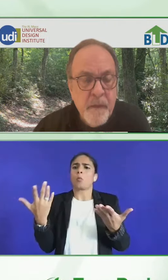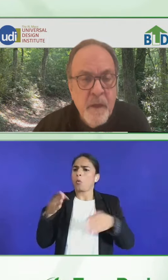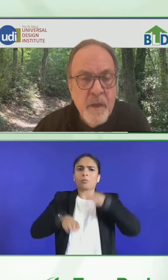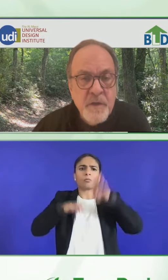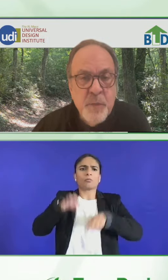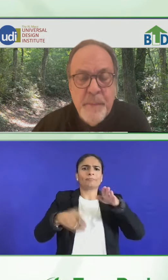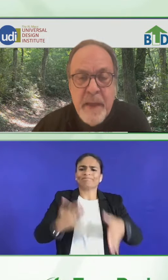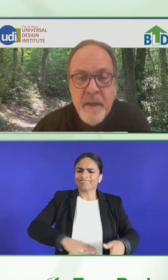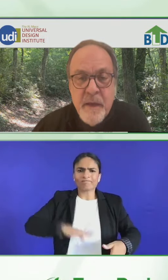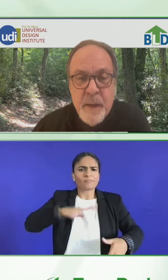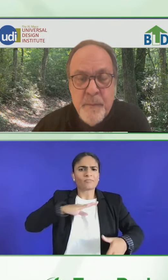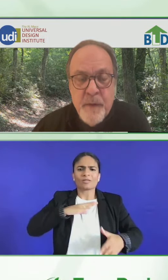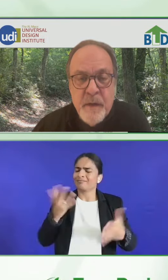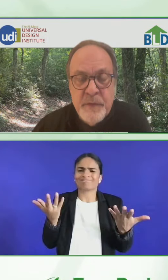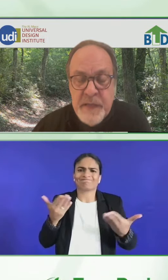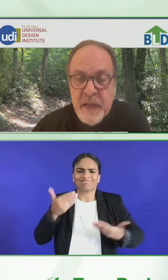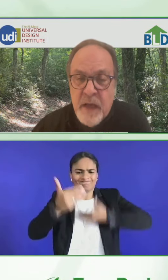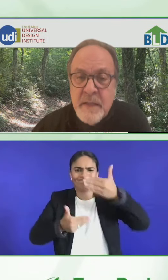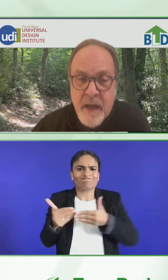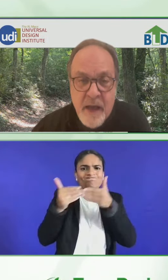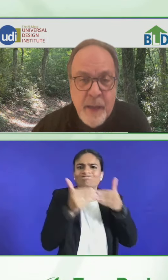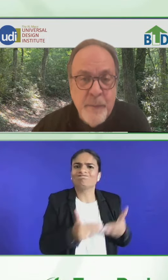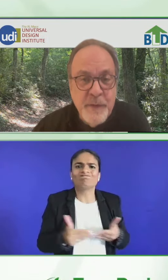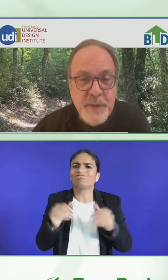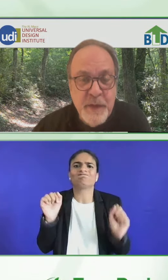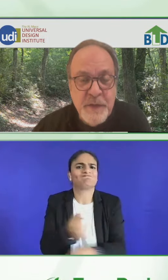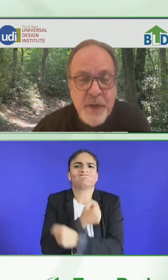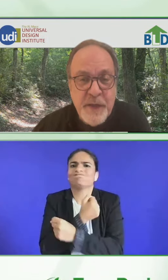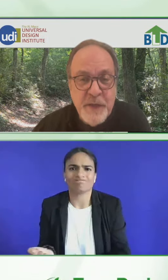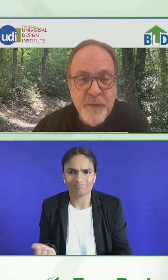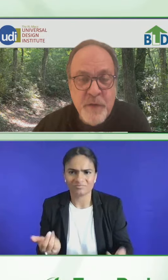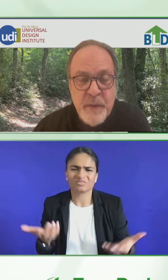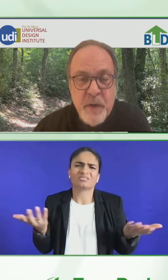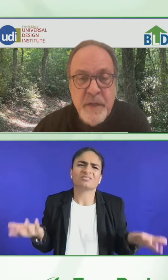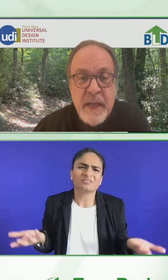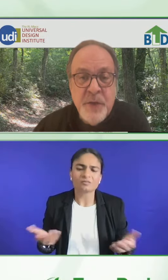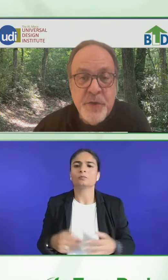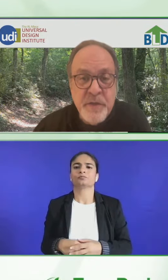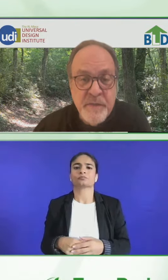So we make, take a lot of time talking to folks about the dangers